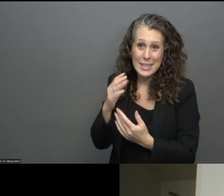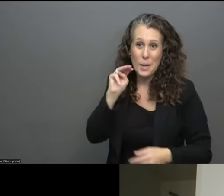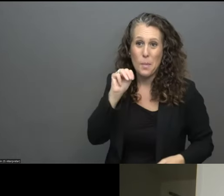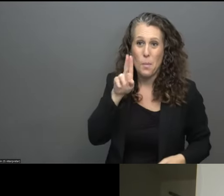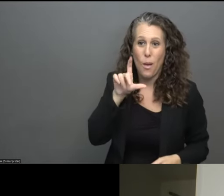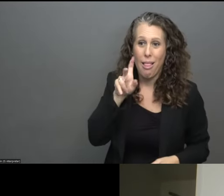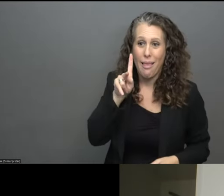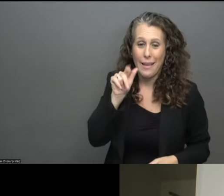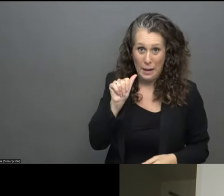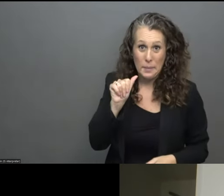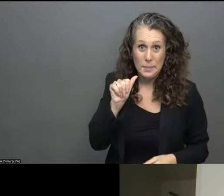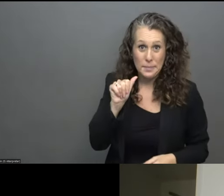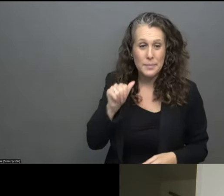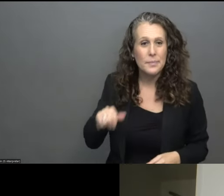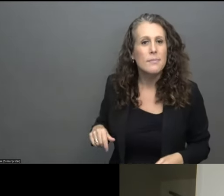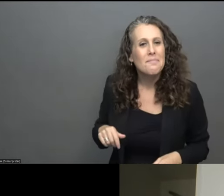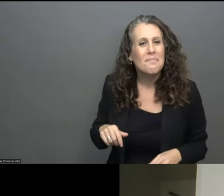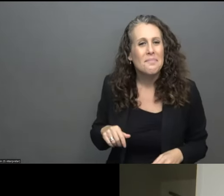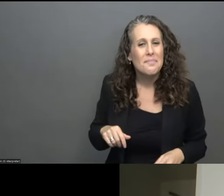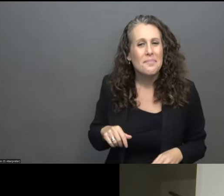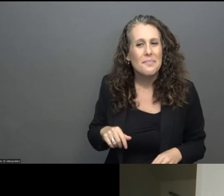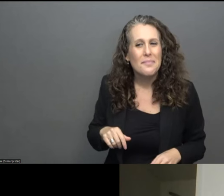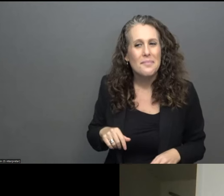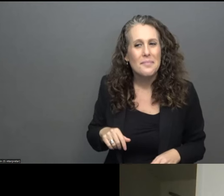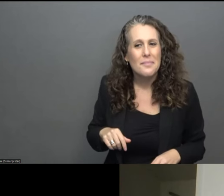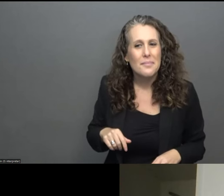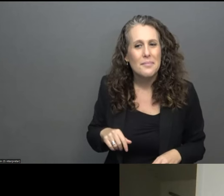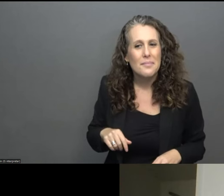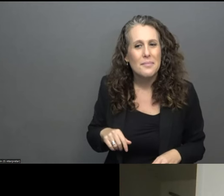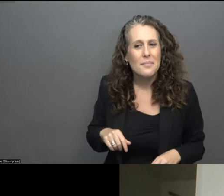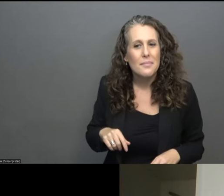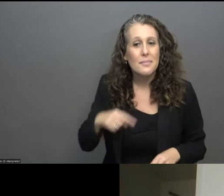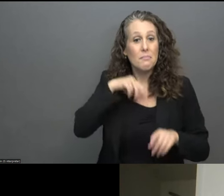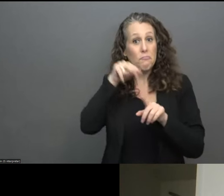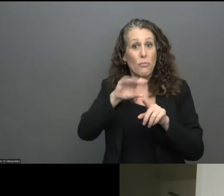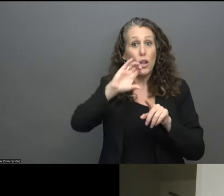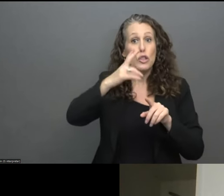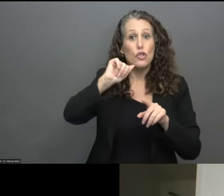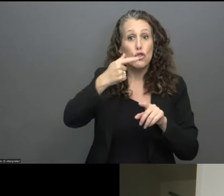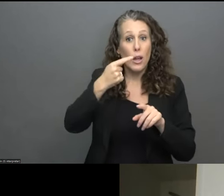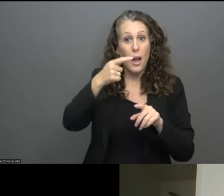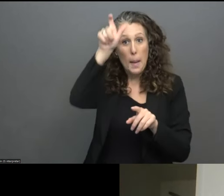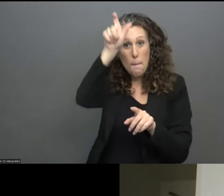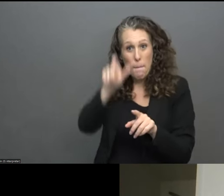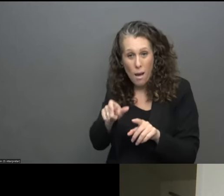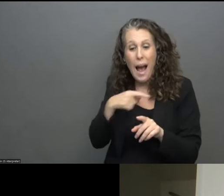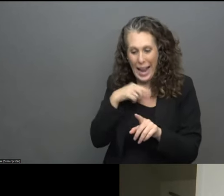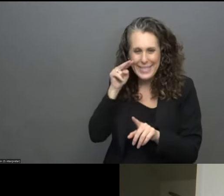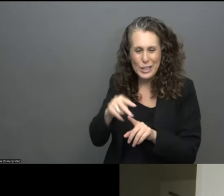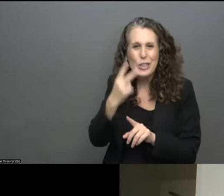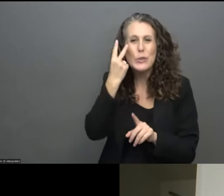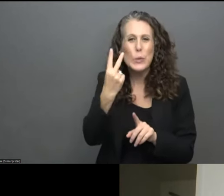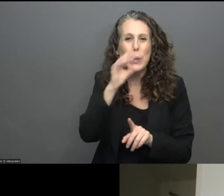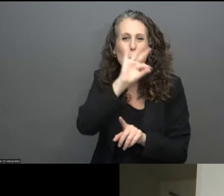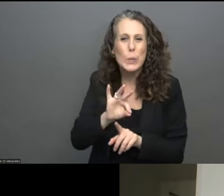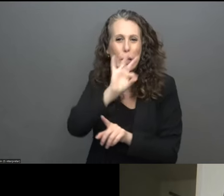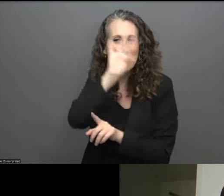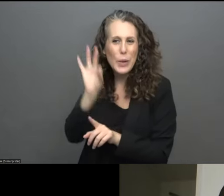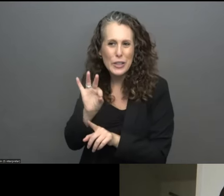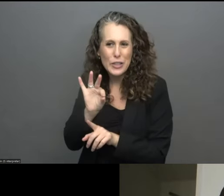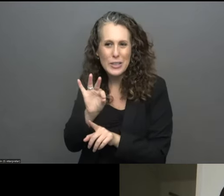10:31:42 But let's see Michelle Malika 10:31:47 Darla what that is Joseph Whoa, do